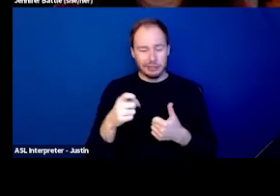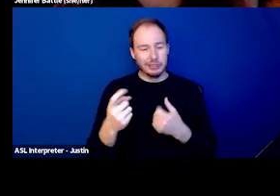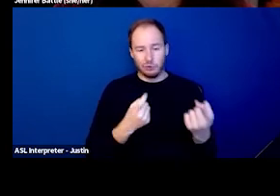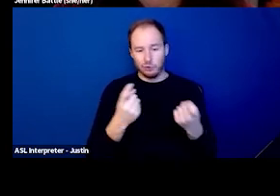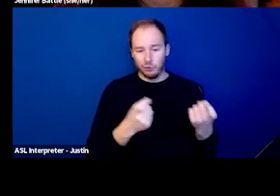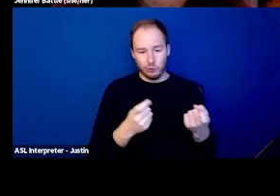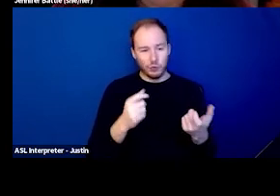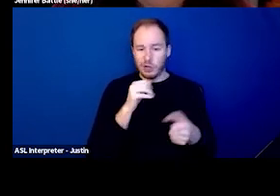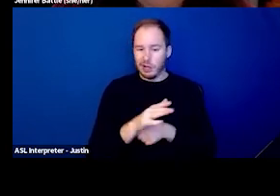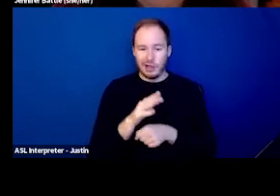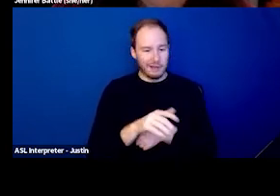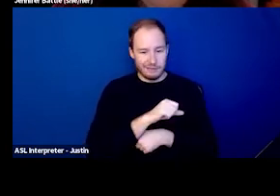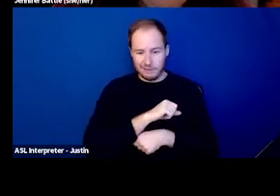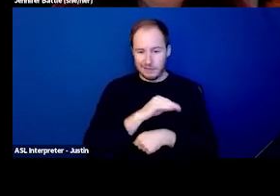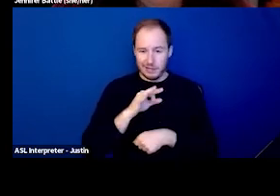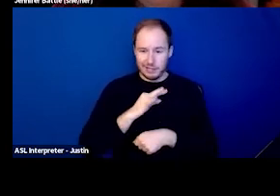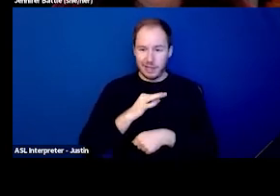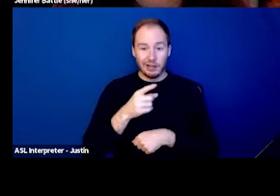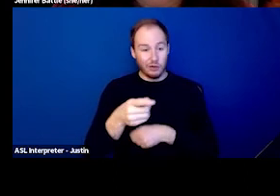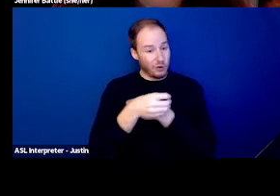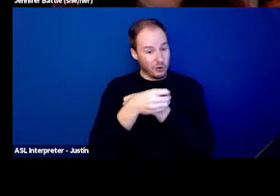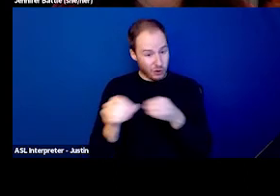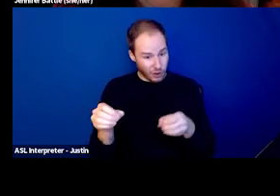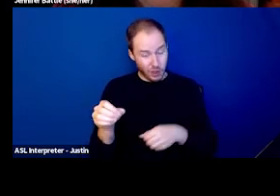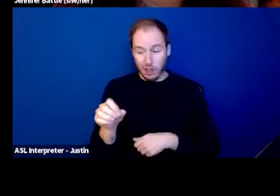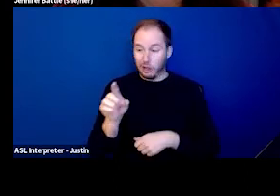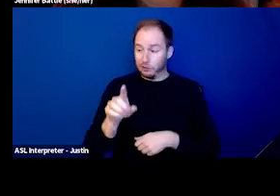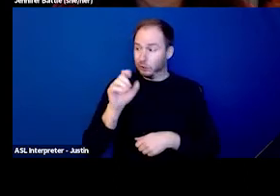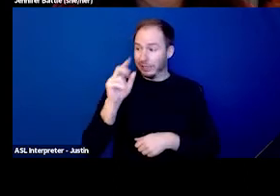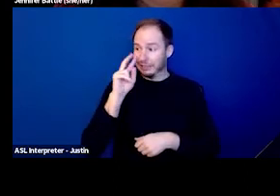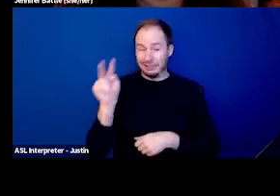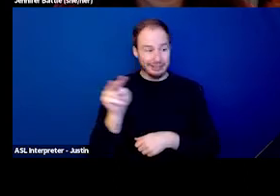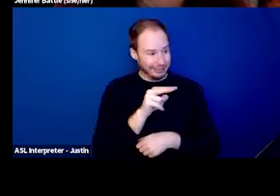So again, if you're in your office, and this resonates with you, please,